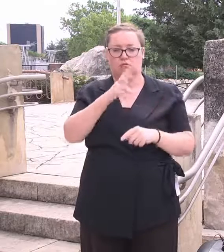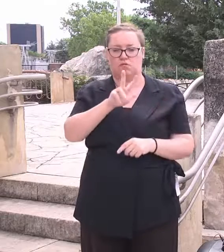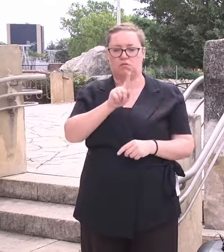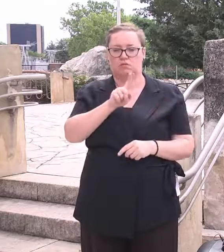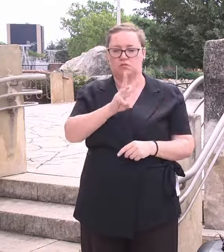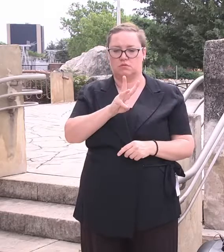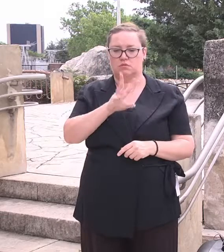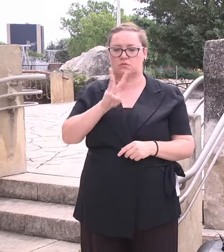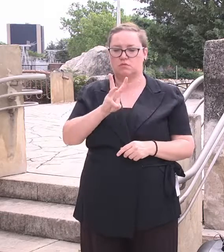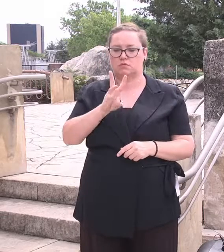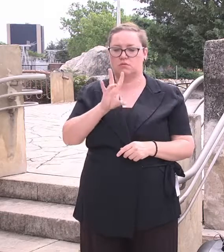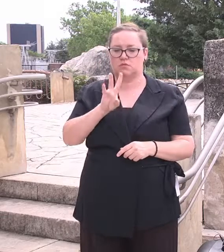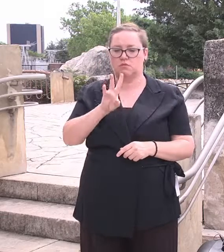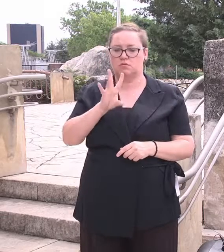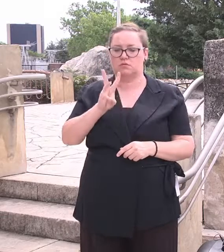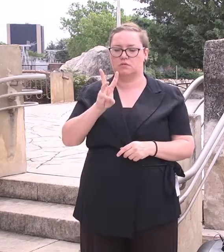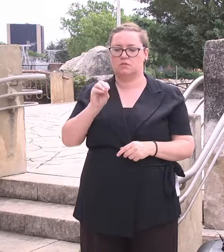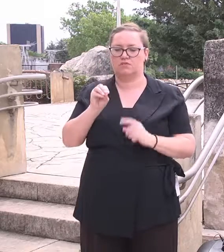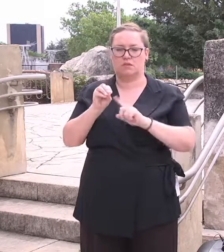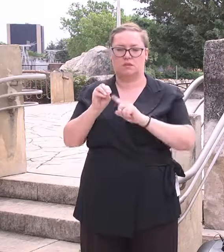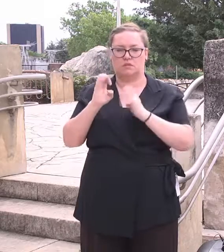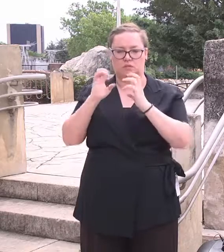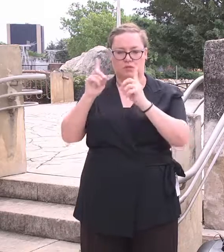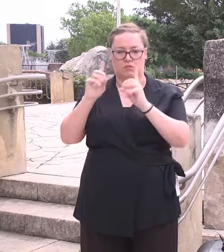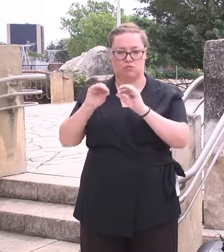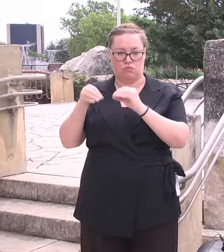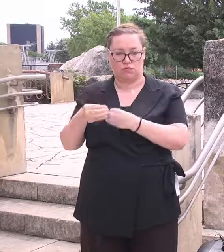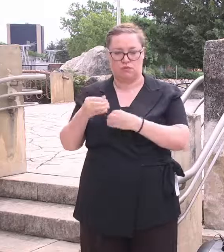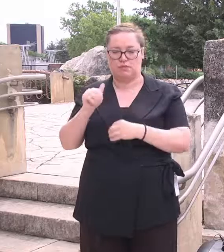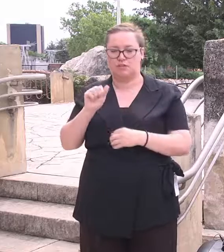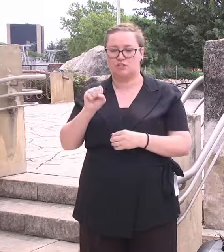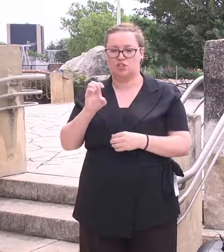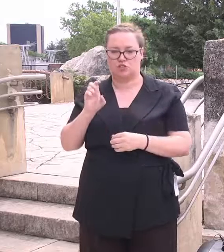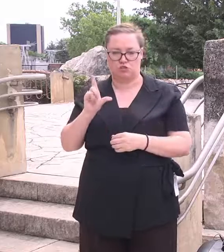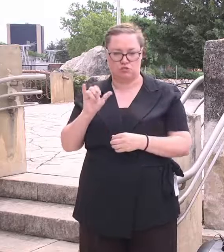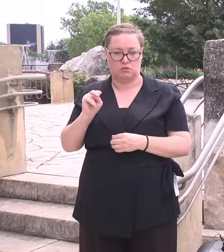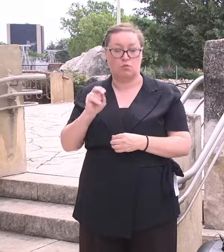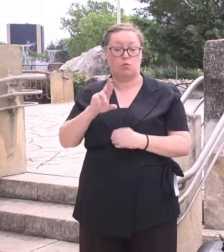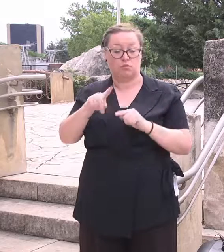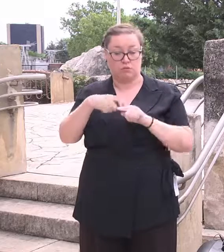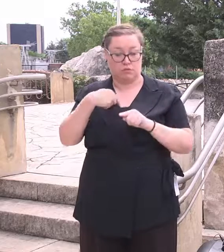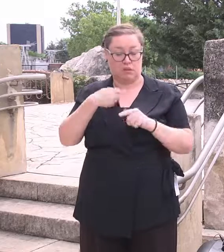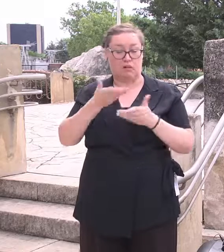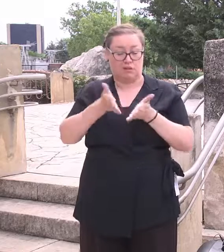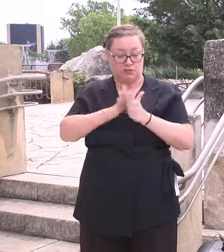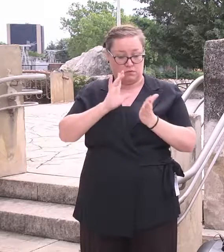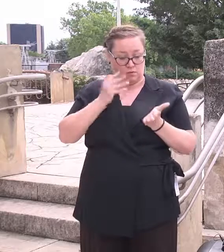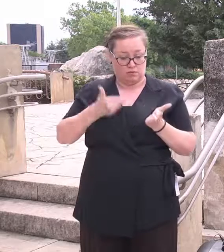6760 that's her Educational Offices or you can ask for Dr Han or uh Victoria Chandler who's with me